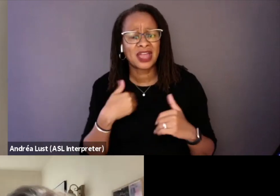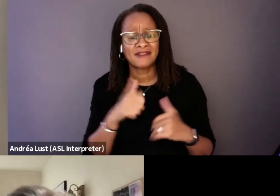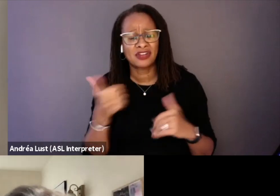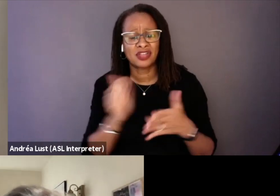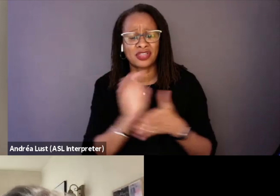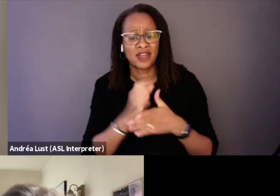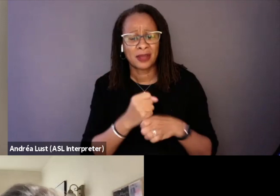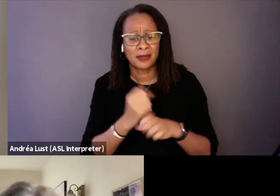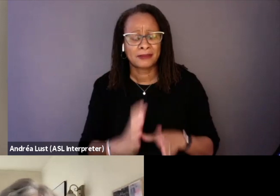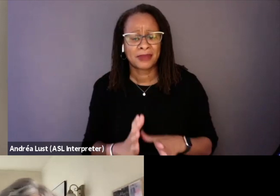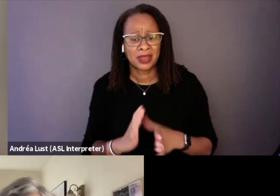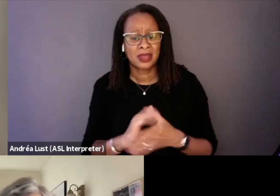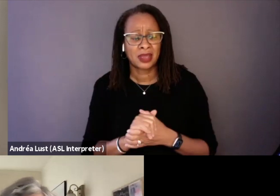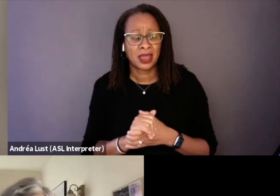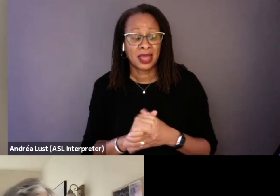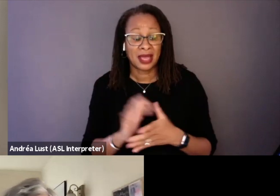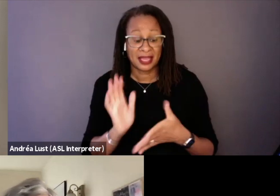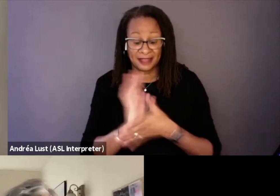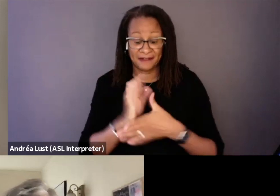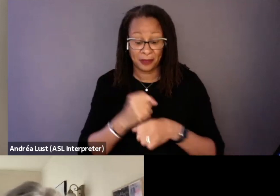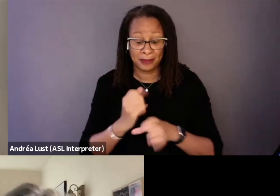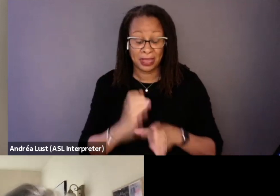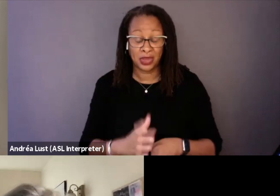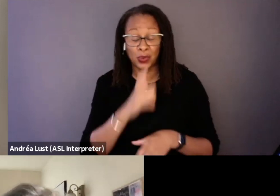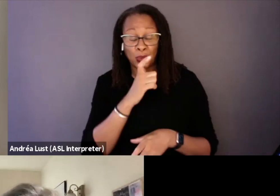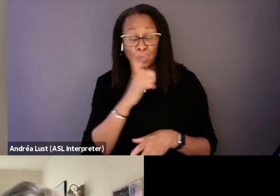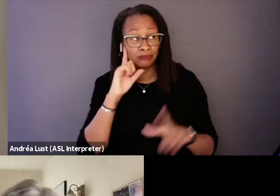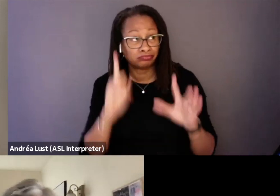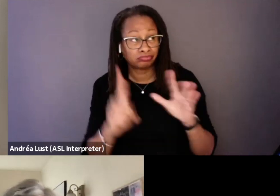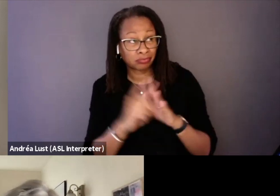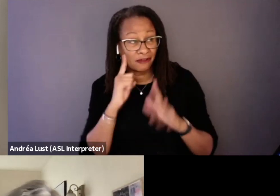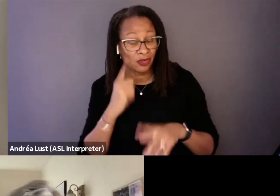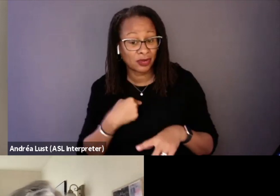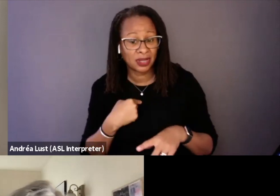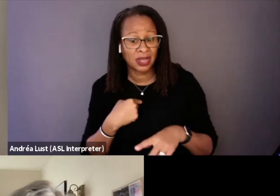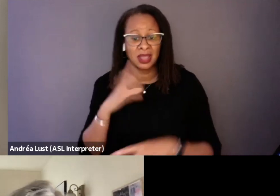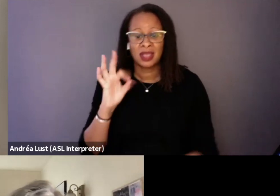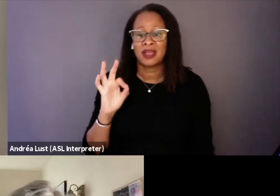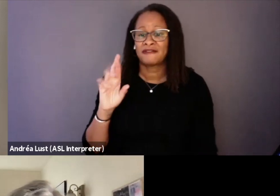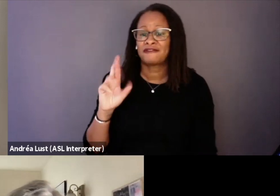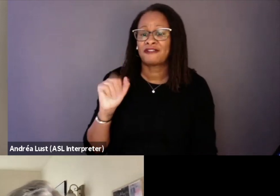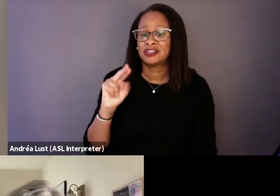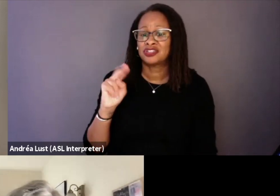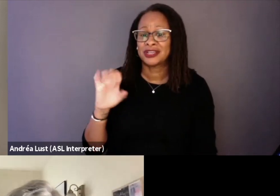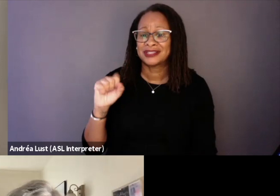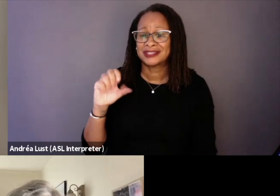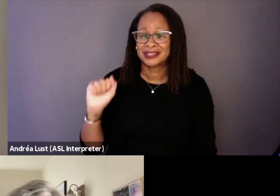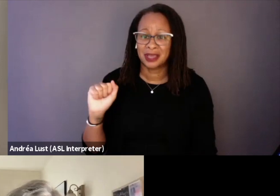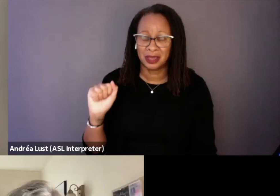The filmmaker who comes to mind for me is Gianfranco Rossi. The director of Fire at Sea.